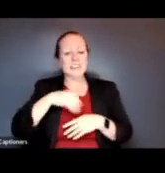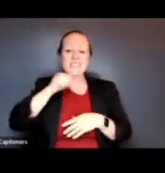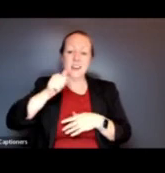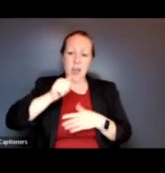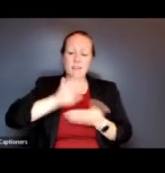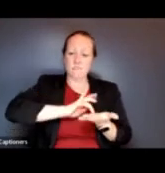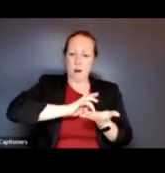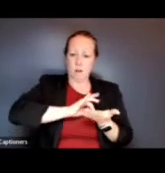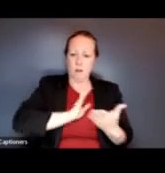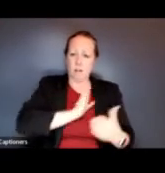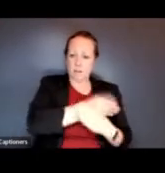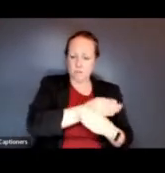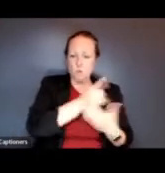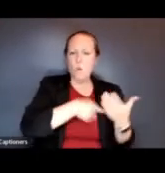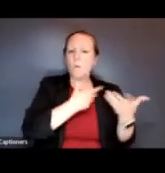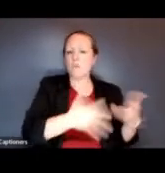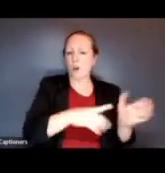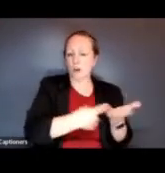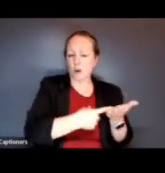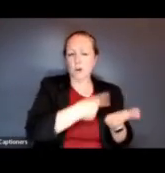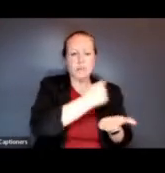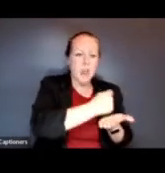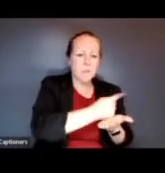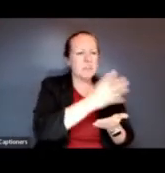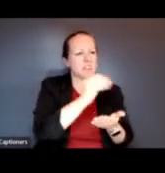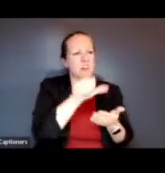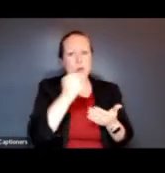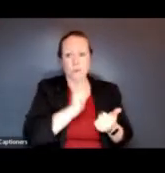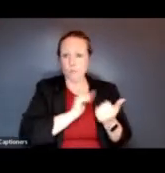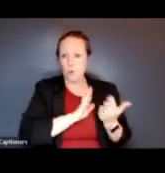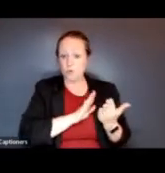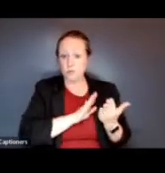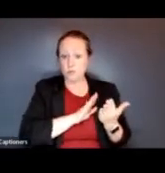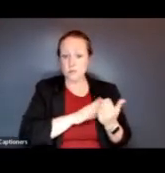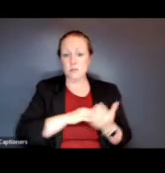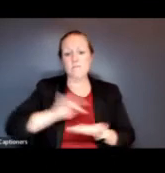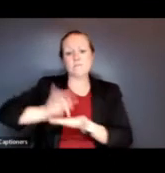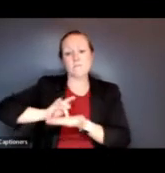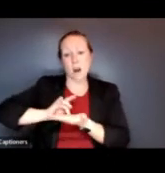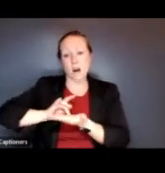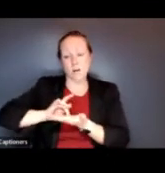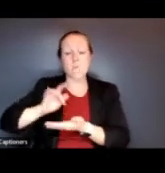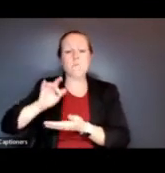interventions that we heard about therapies and sort of other things. pharmacotherapy can be helpful as well. So